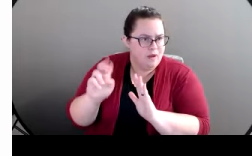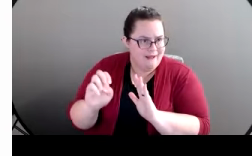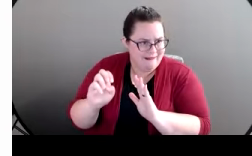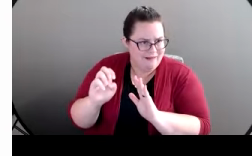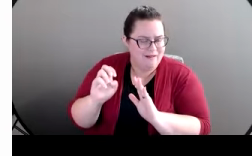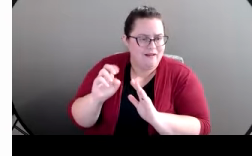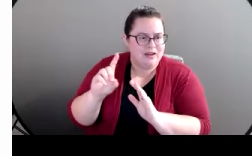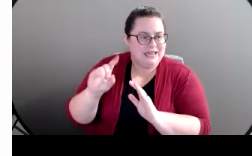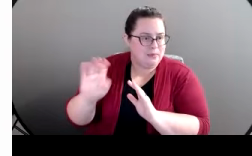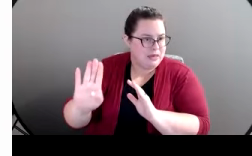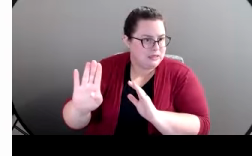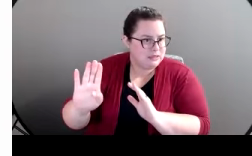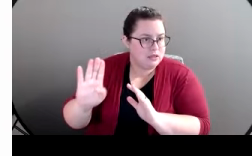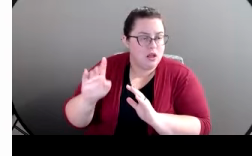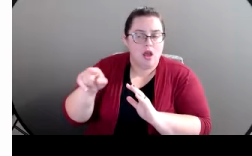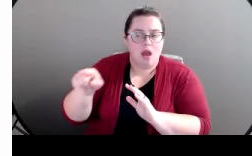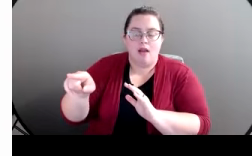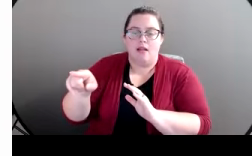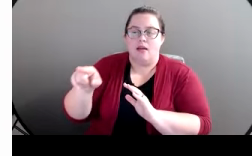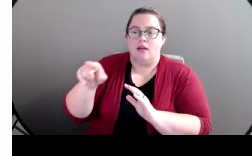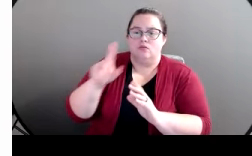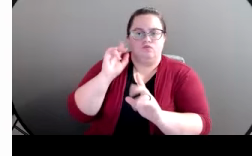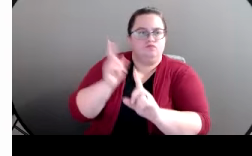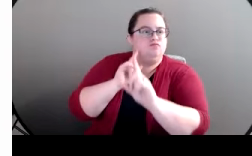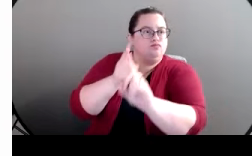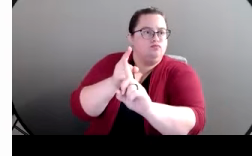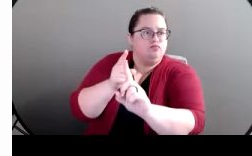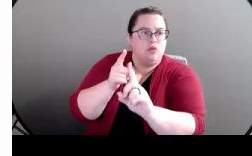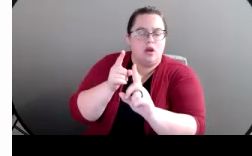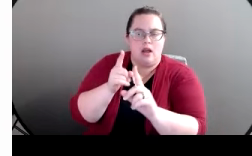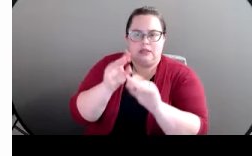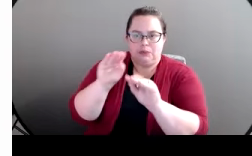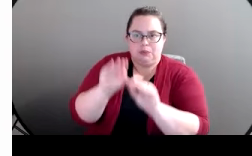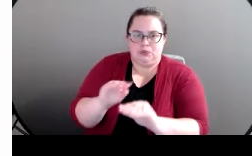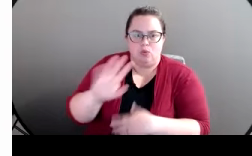And it pretty much the goal was to put all the materials